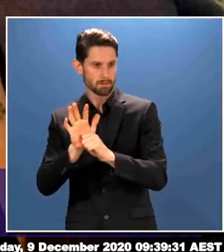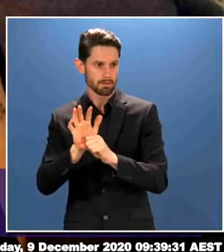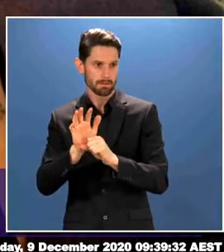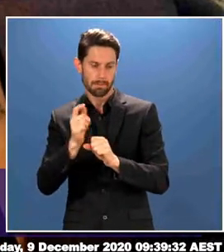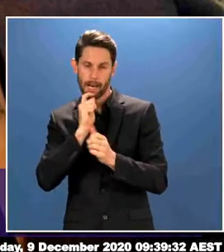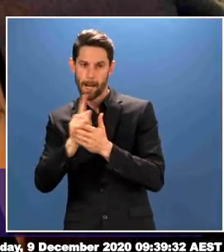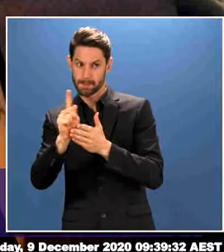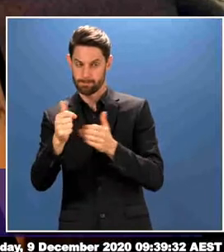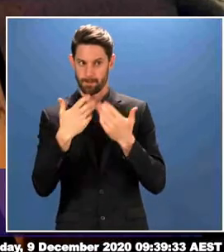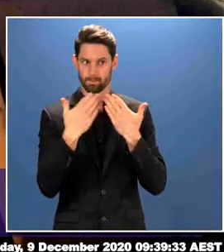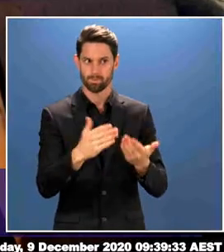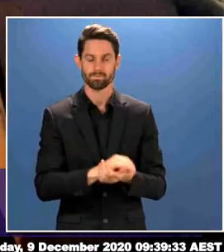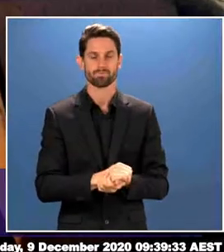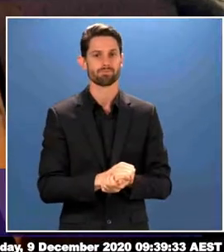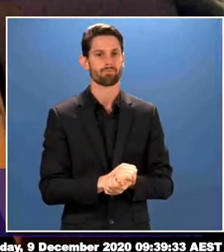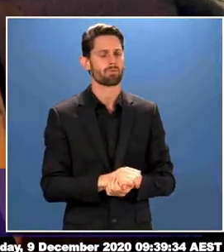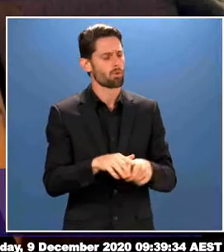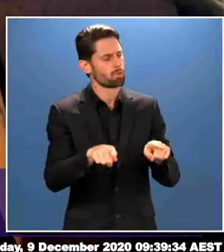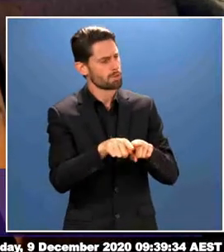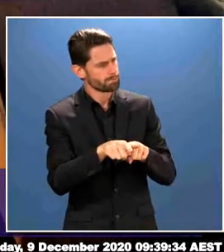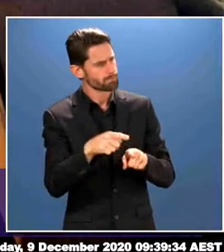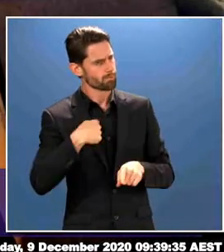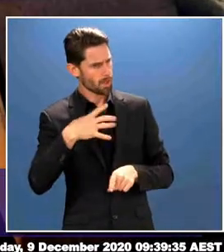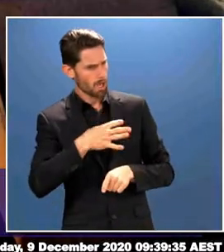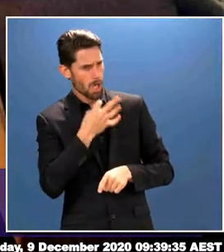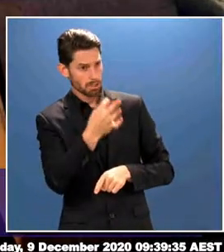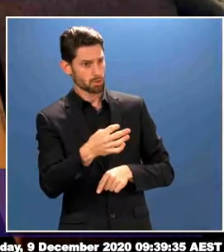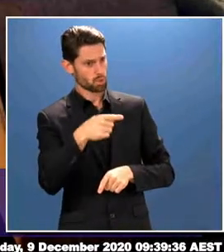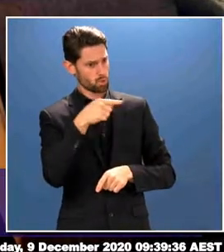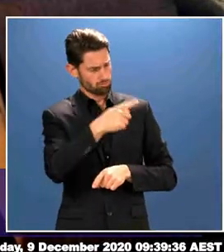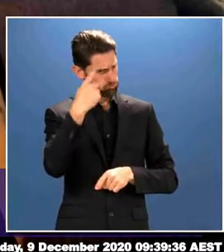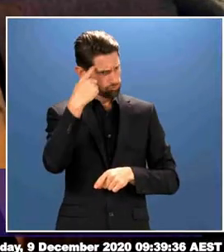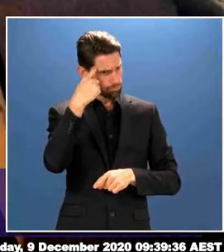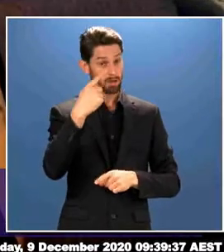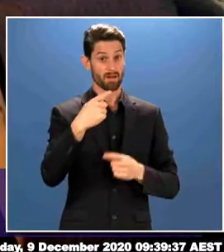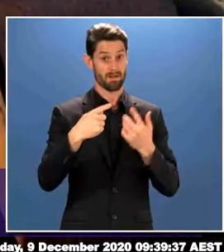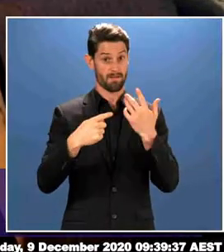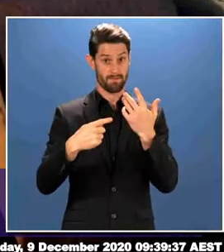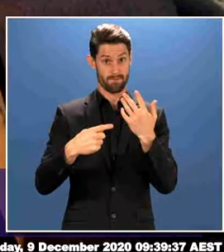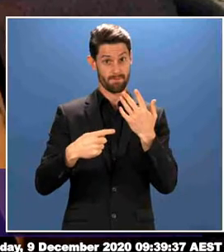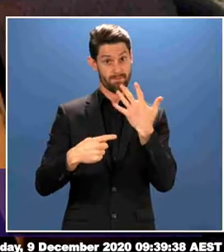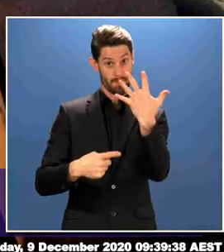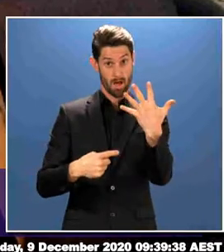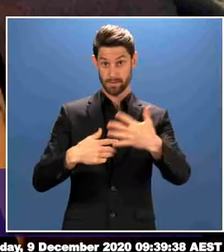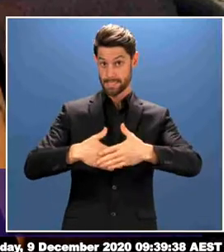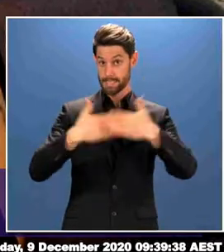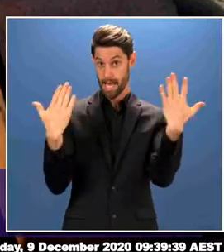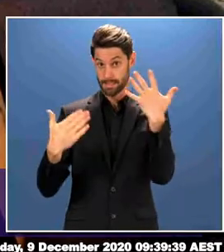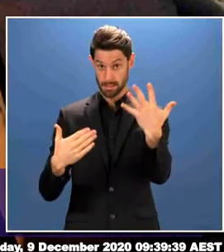There was a decision in designing the Summit to make four out of the five days youth-only days.